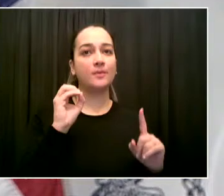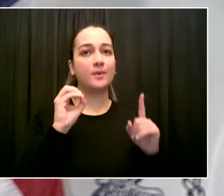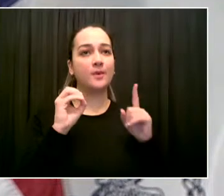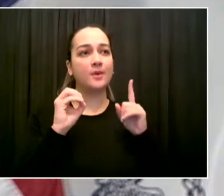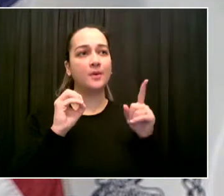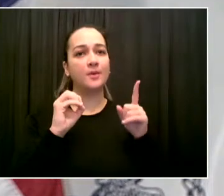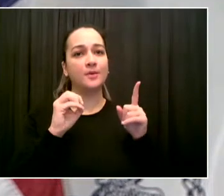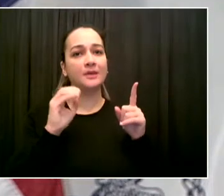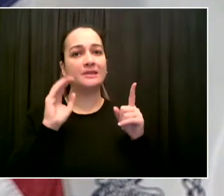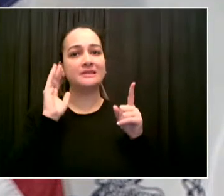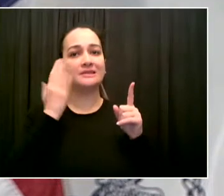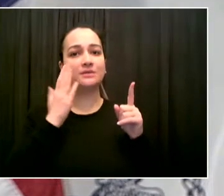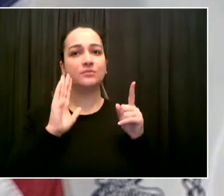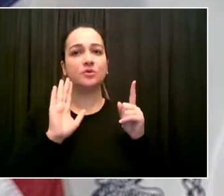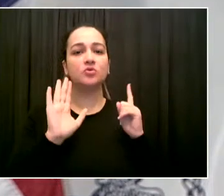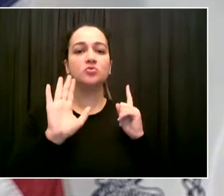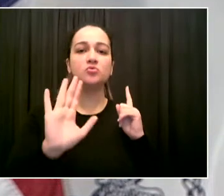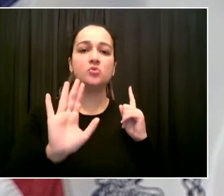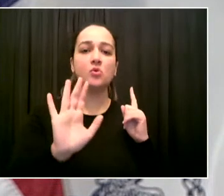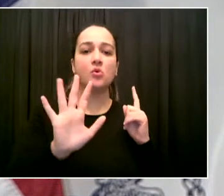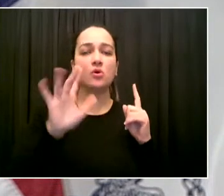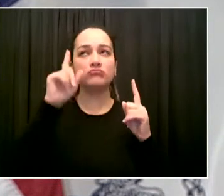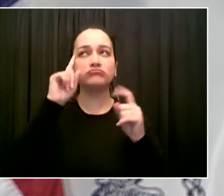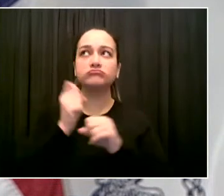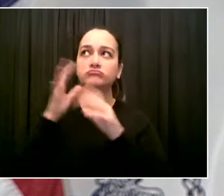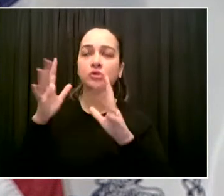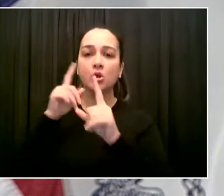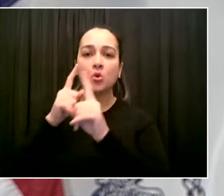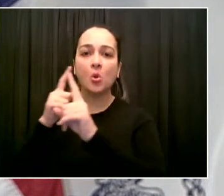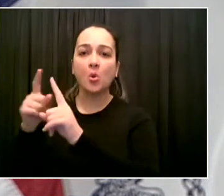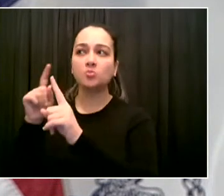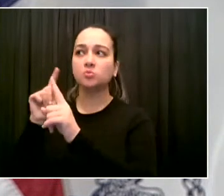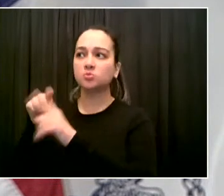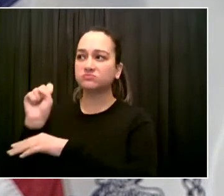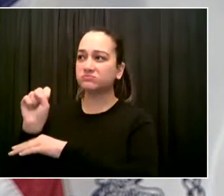HOLDING UP YOUR EFFOFORTS O TFIFIT H COVID.